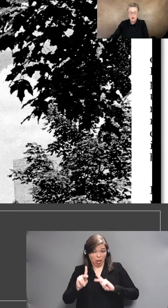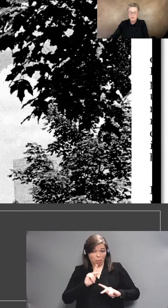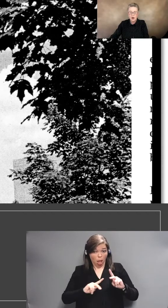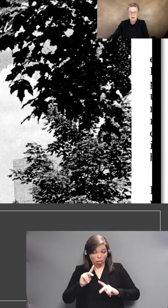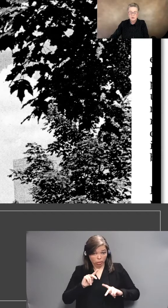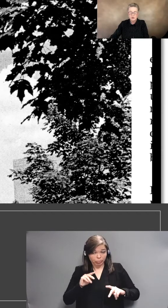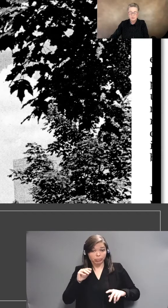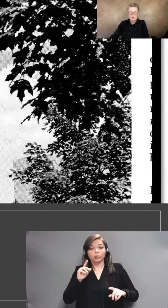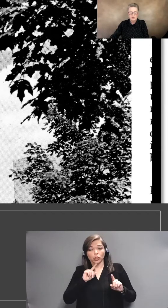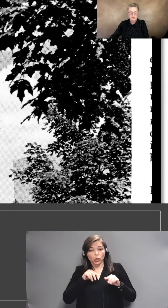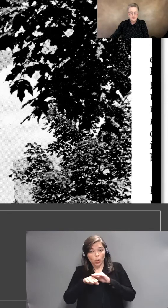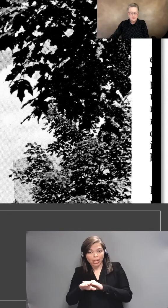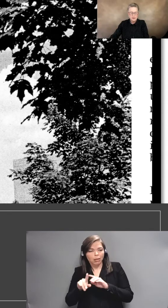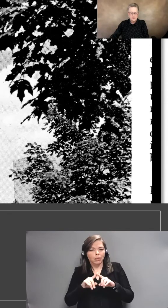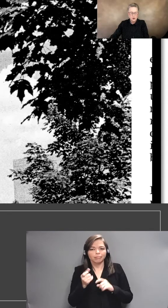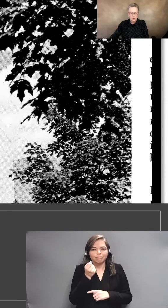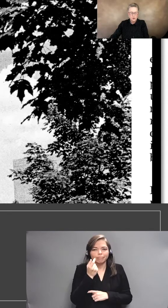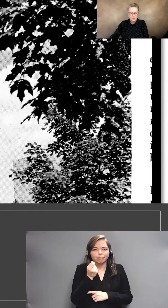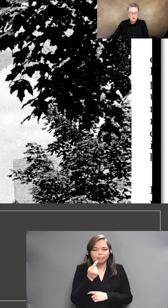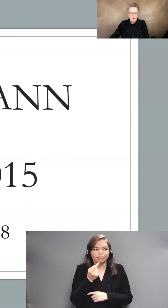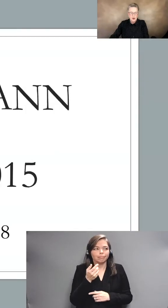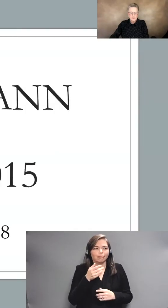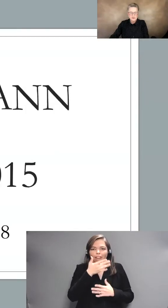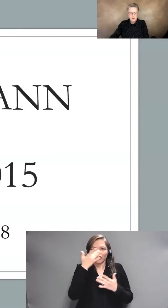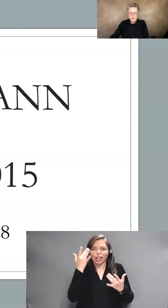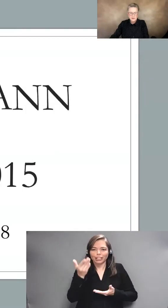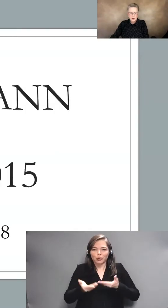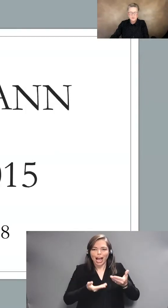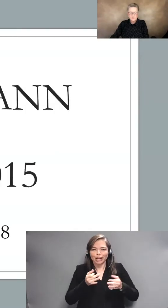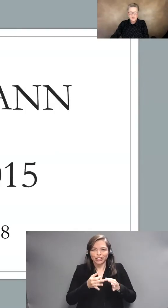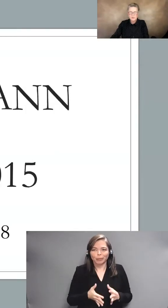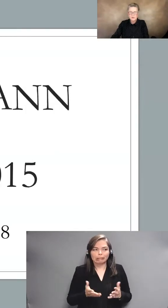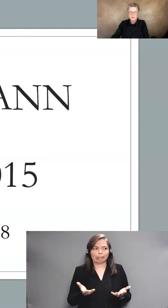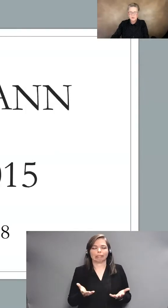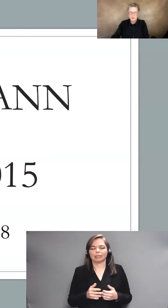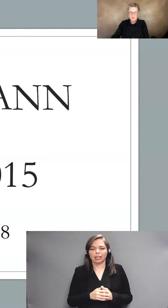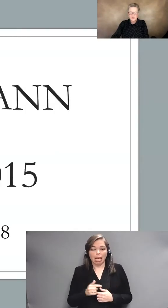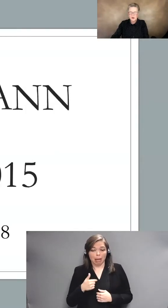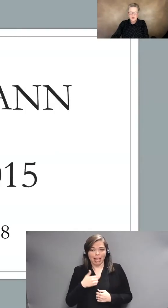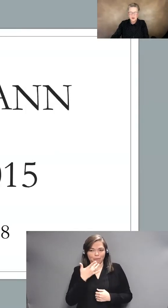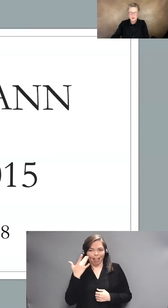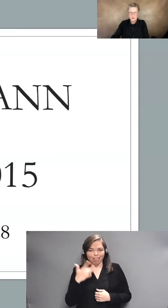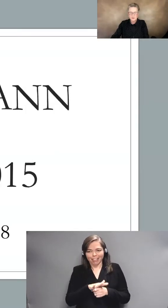to hire interpreters, so I was lucky enough to be able to interpret, not interpret, but